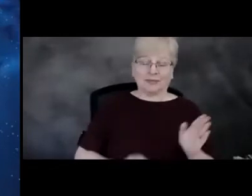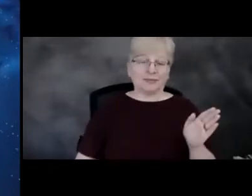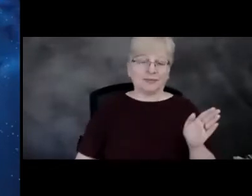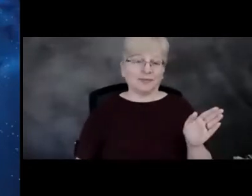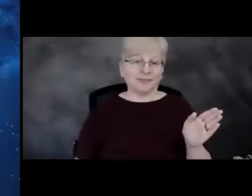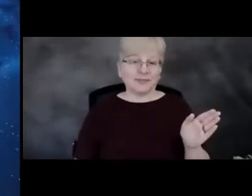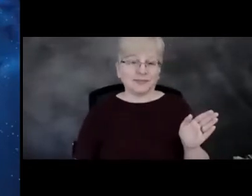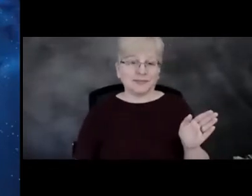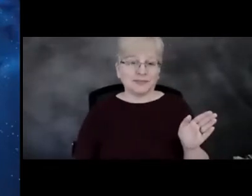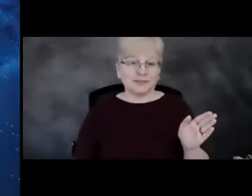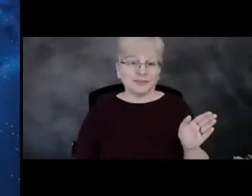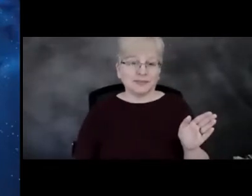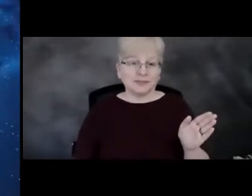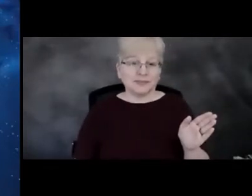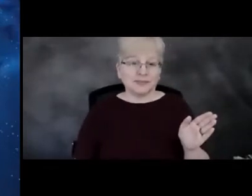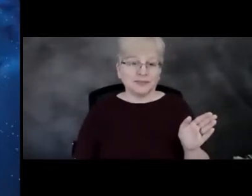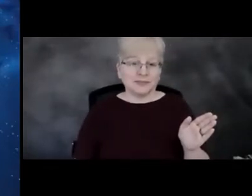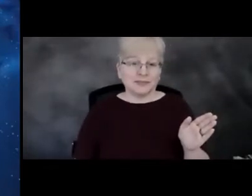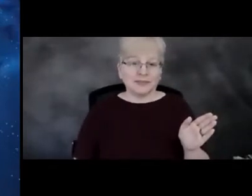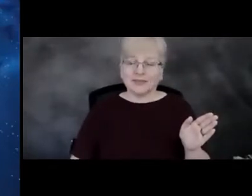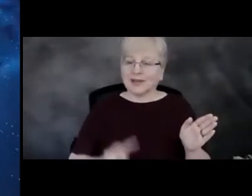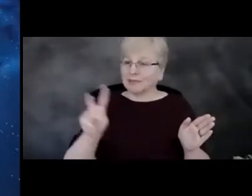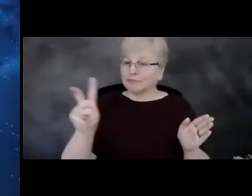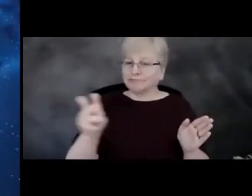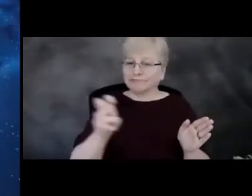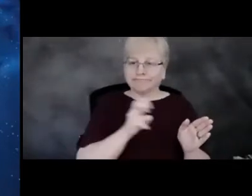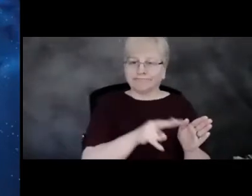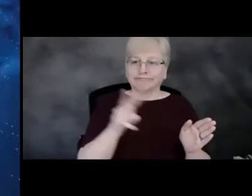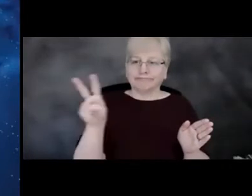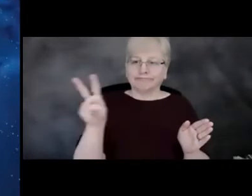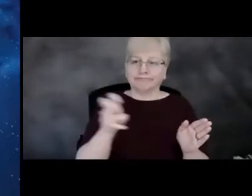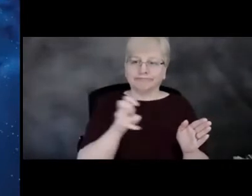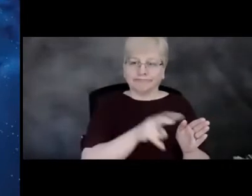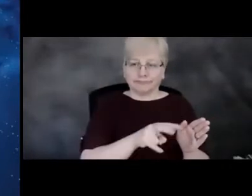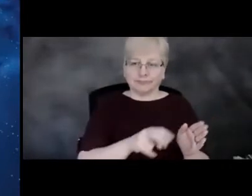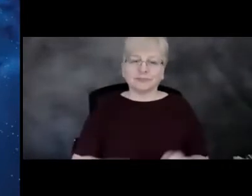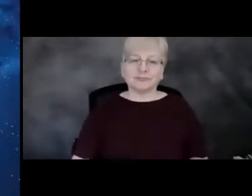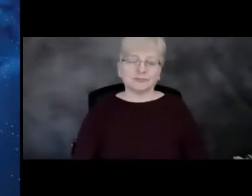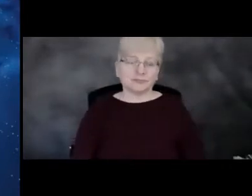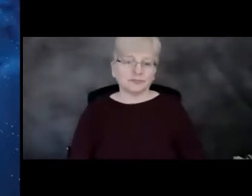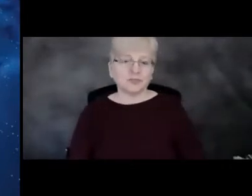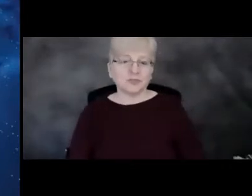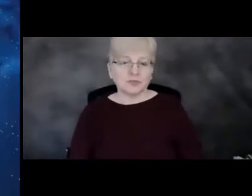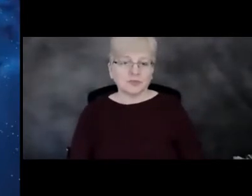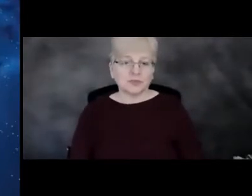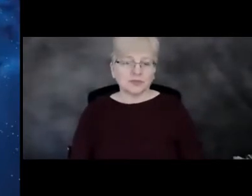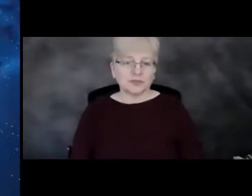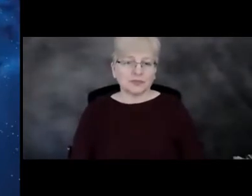else, you just drag and drop an image in. 16:57:02 So if it's your PowerPoint that you